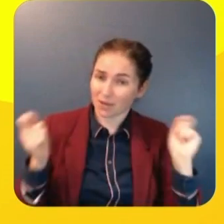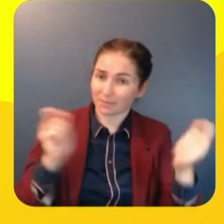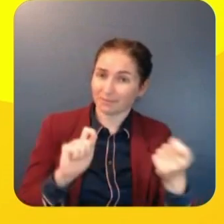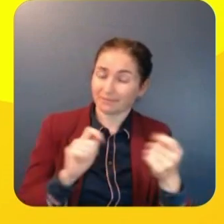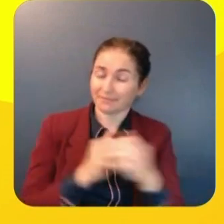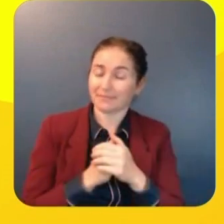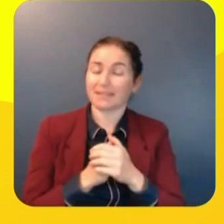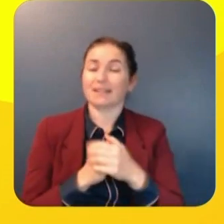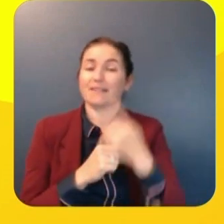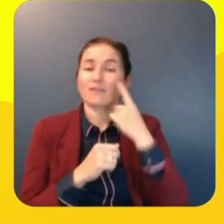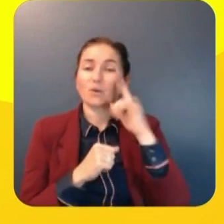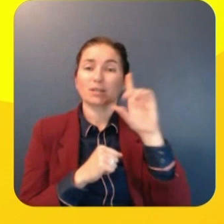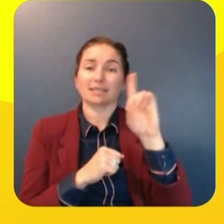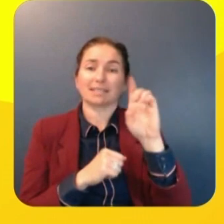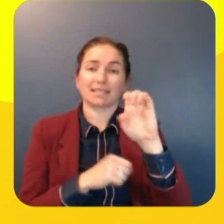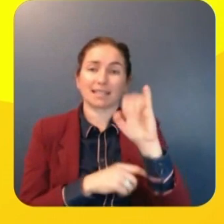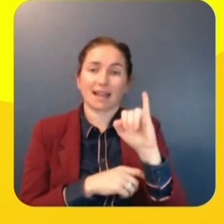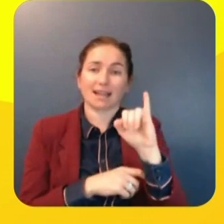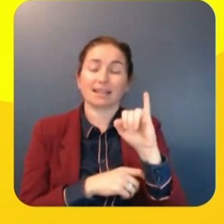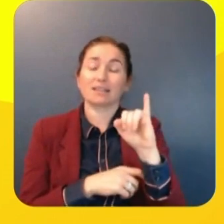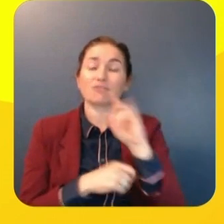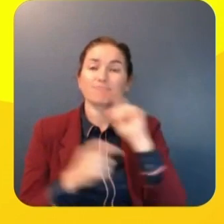equity and inclusion to innovate our future together.